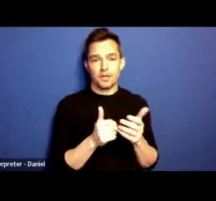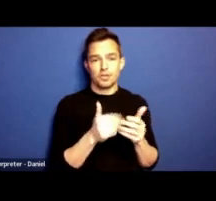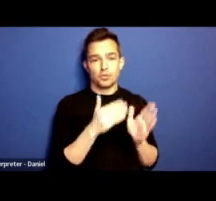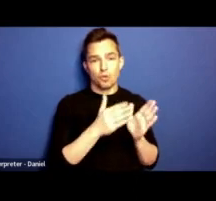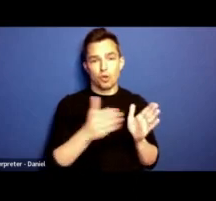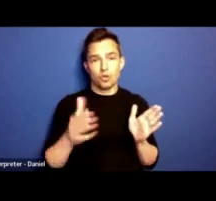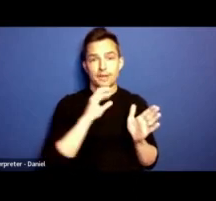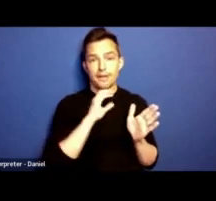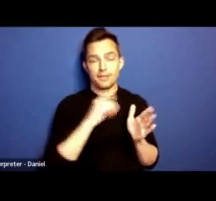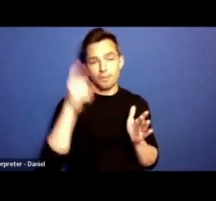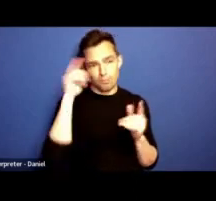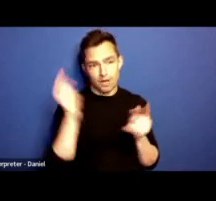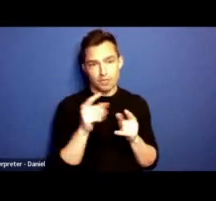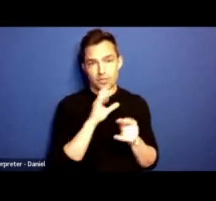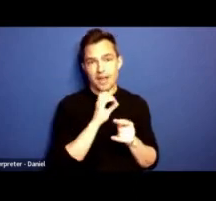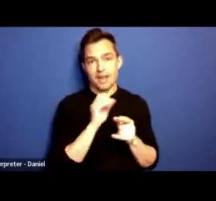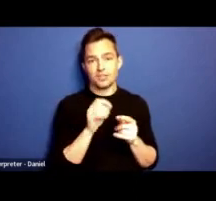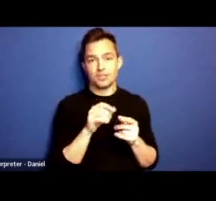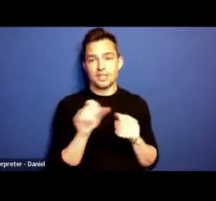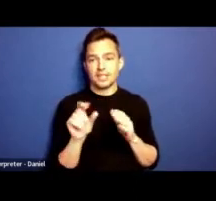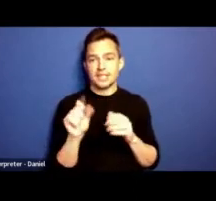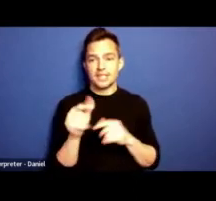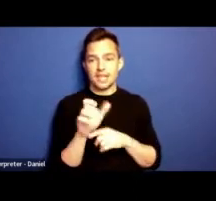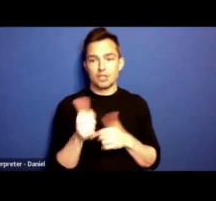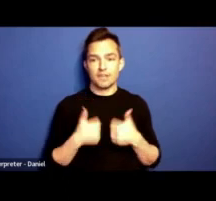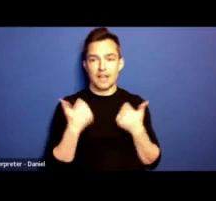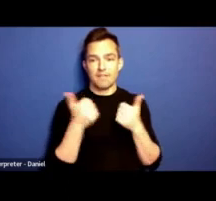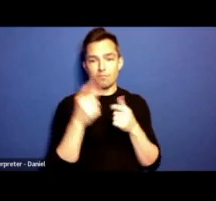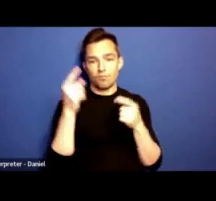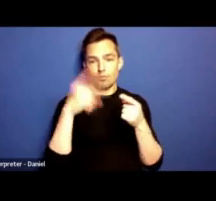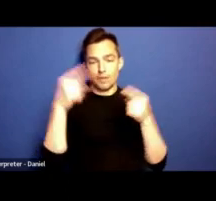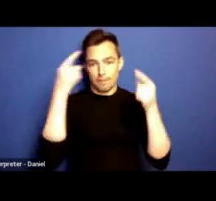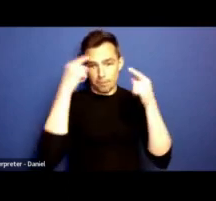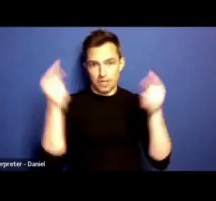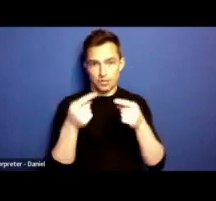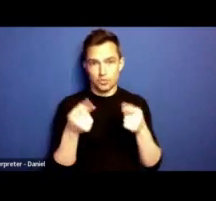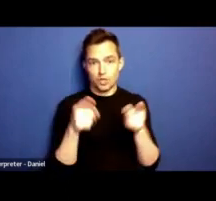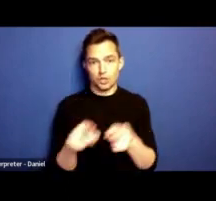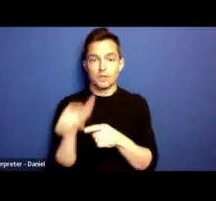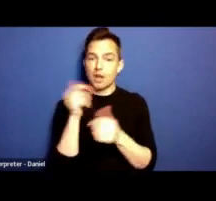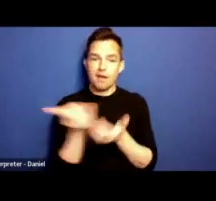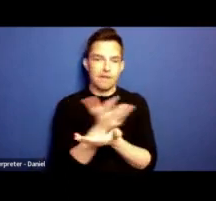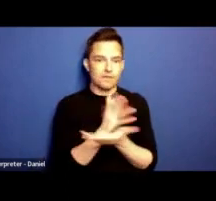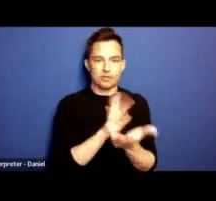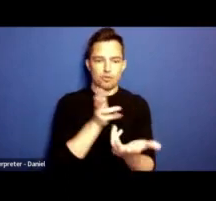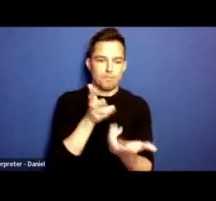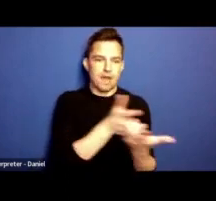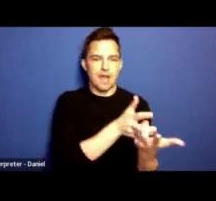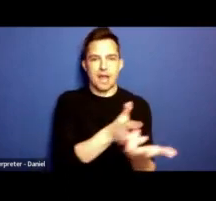injury, age, stage of life when the brain injury occurred. I mean, not everything has to match. But I think there has to